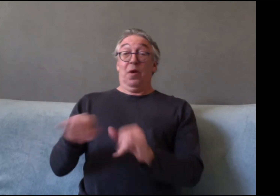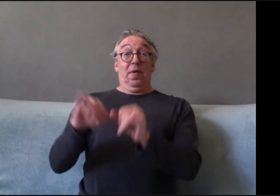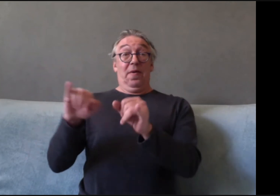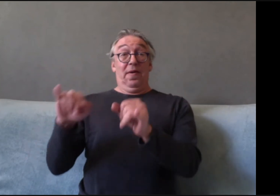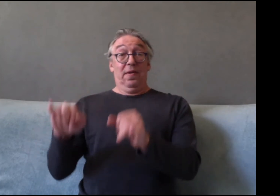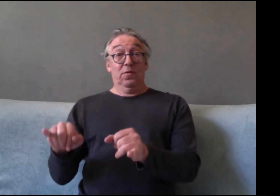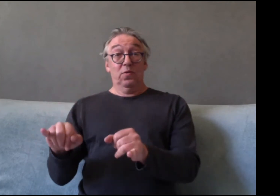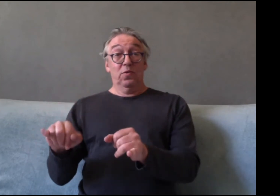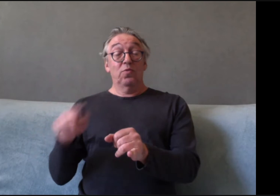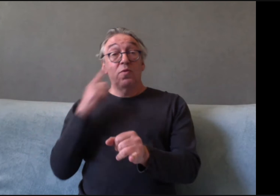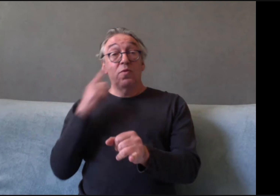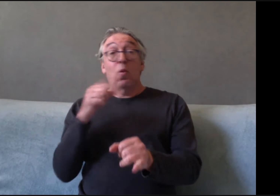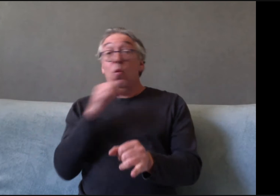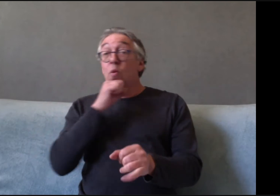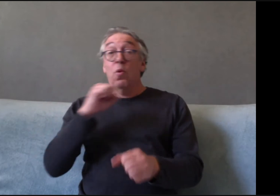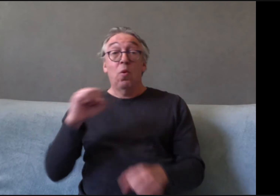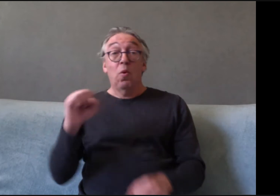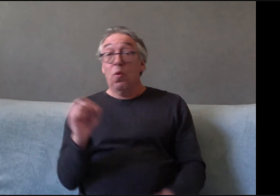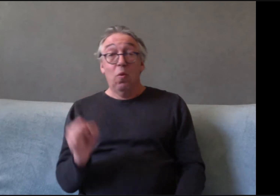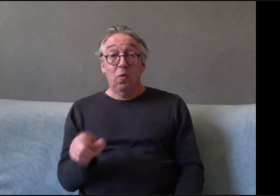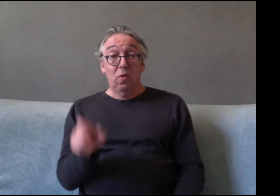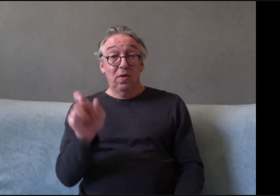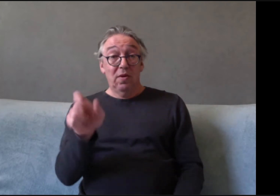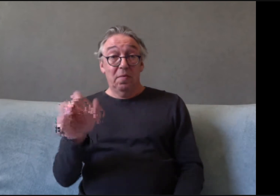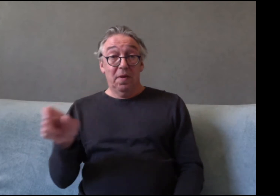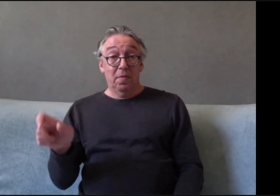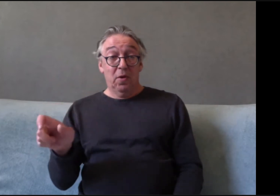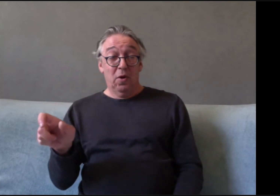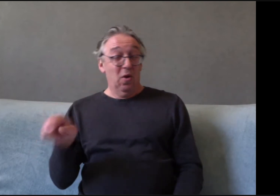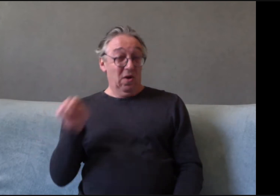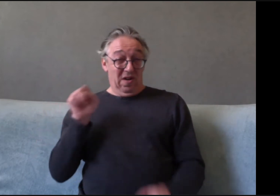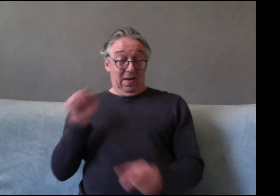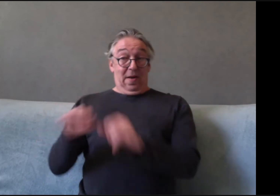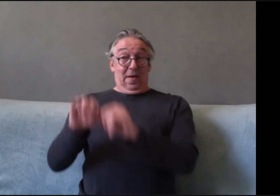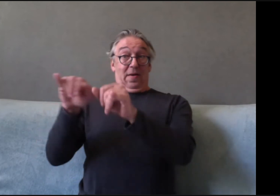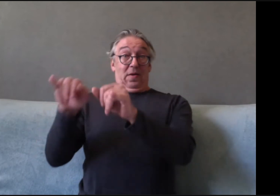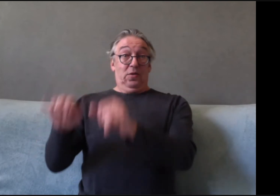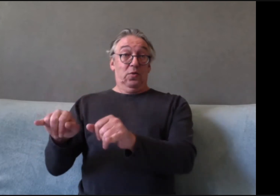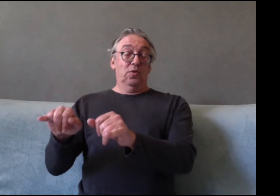these persons are the most affected by the COVID-19.